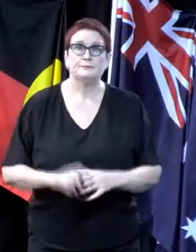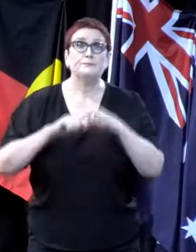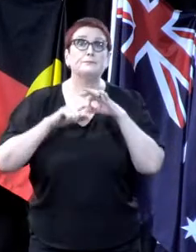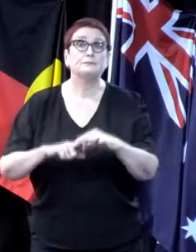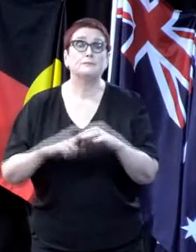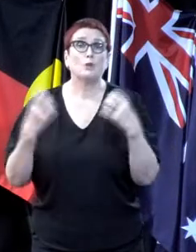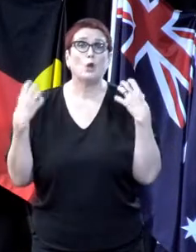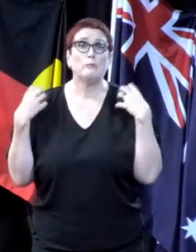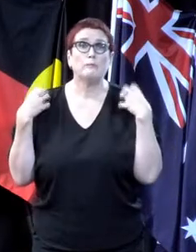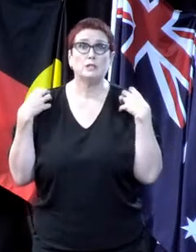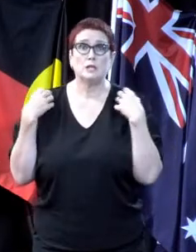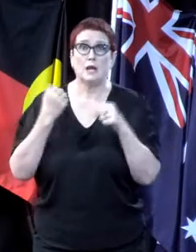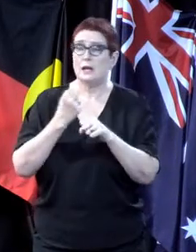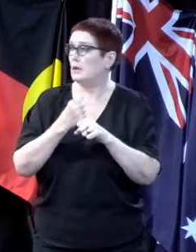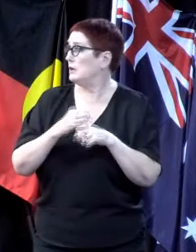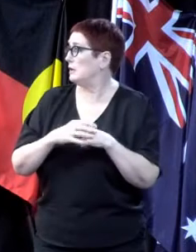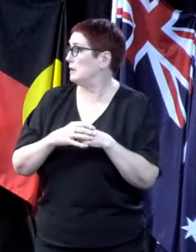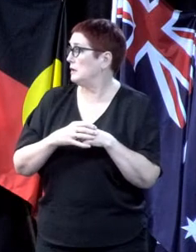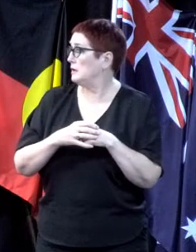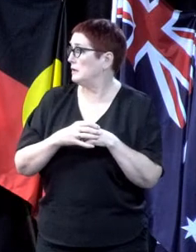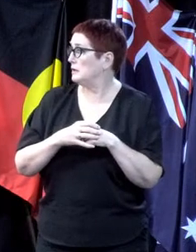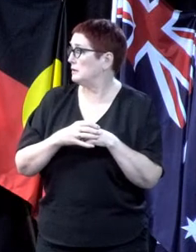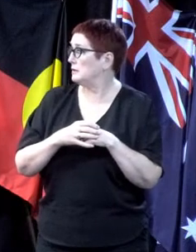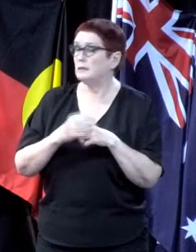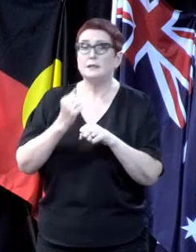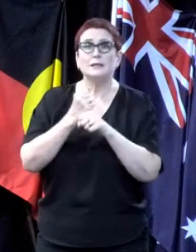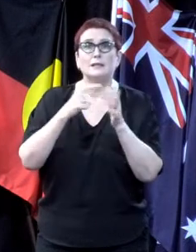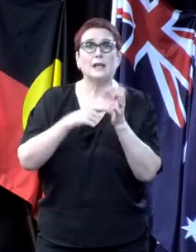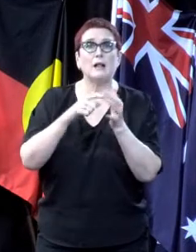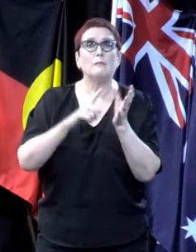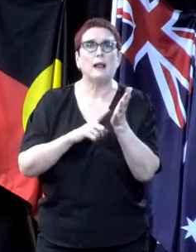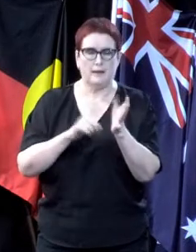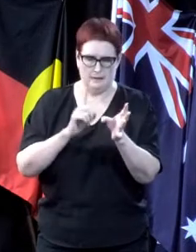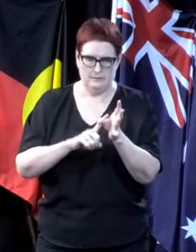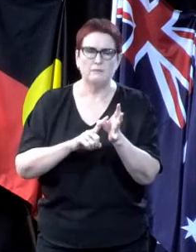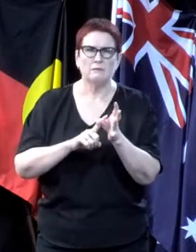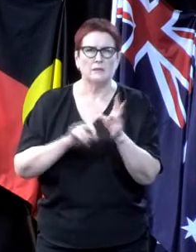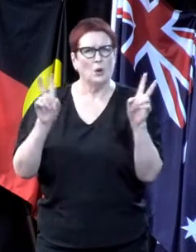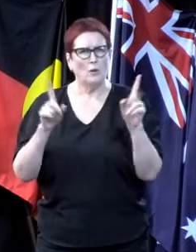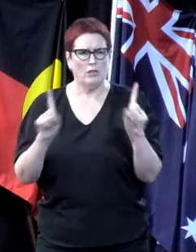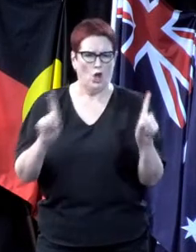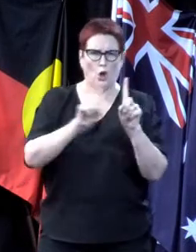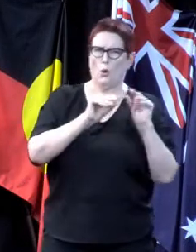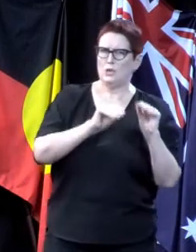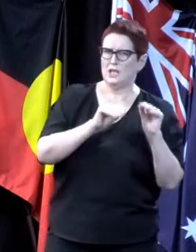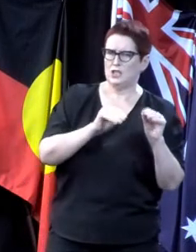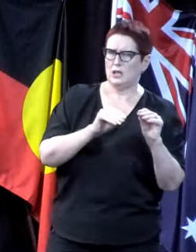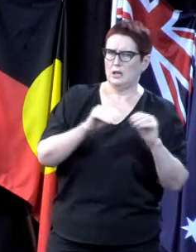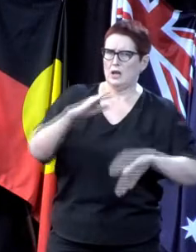With co-teaching and even the definition of the inclusive school, you're meaning the full diversity.